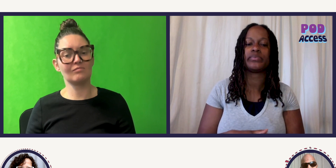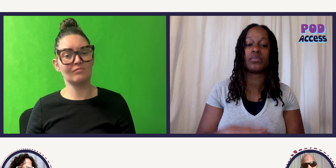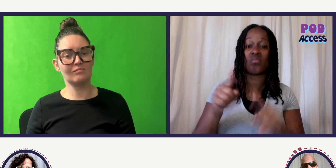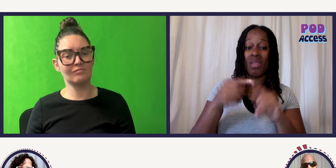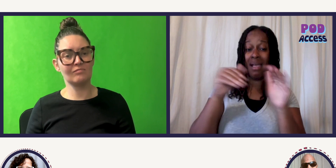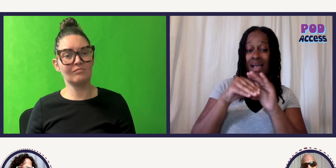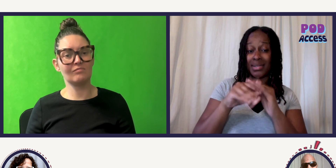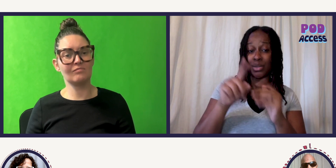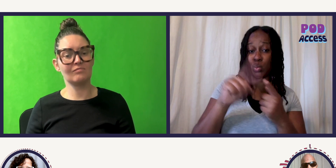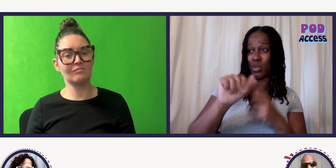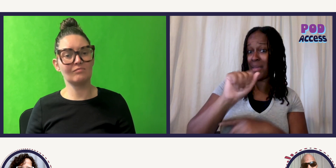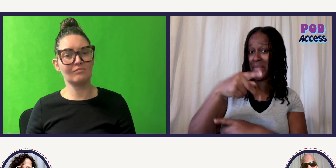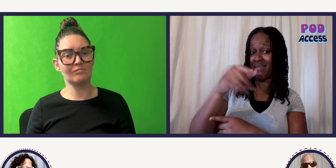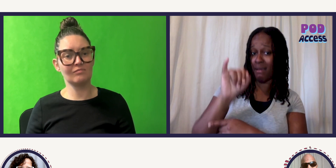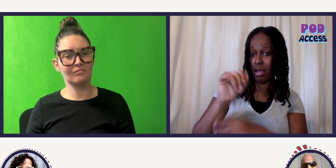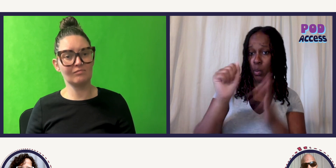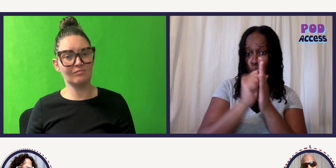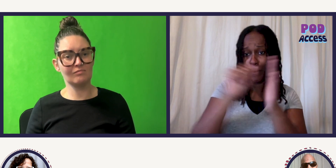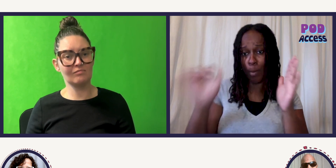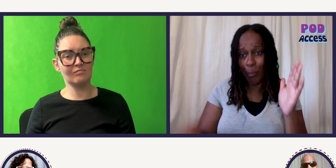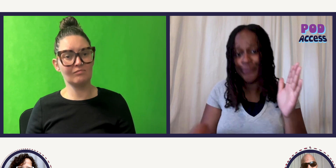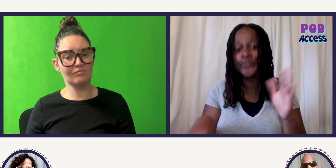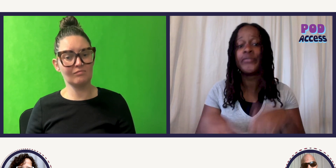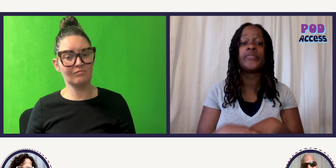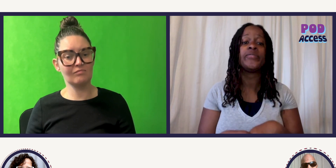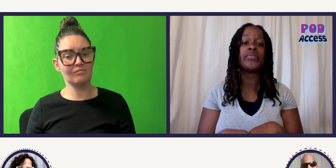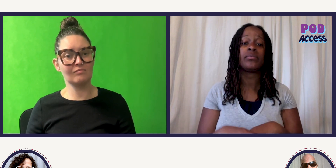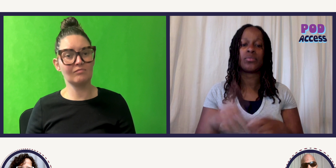When access to the API was removed, it changed my entire process.